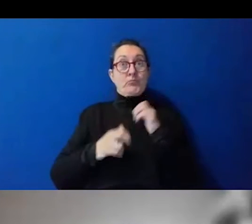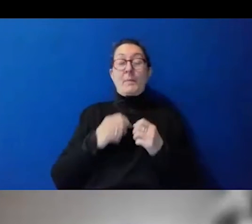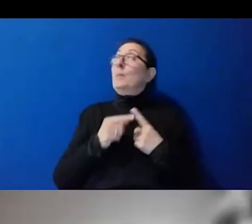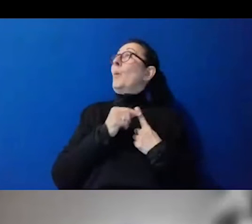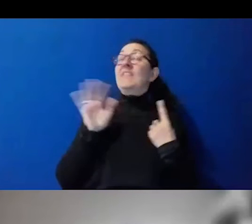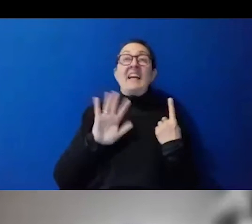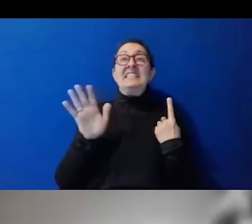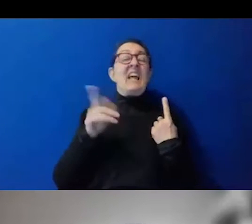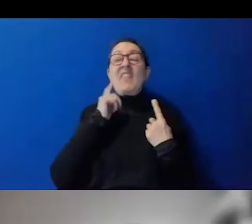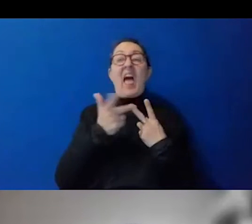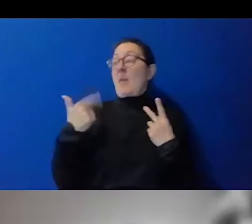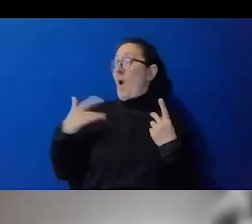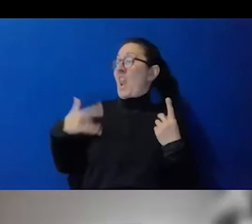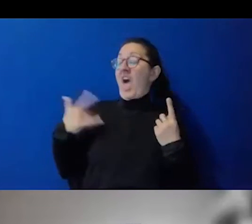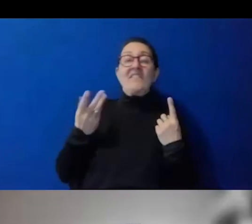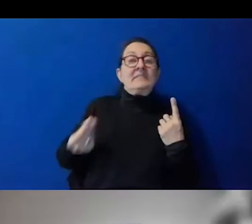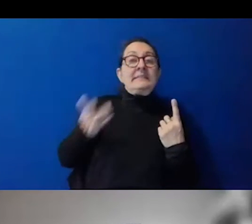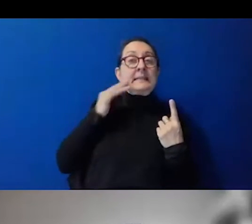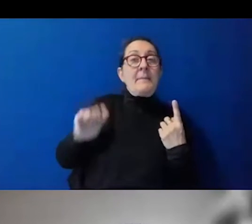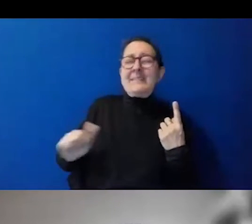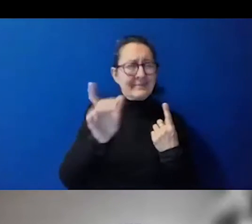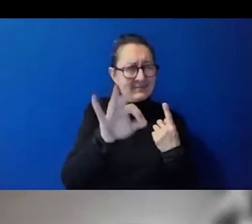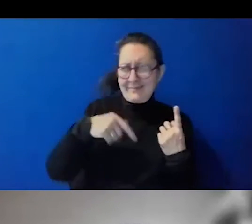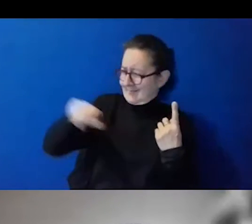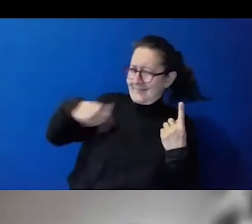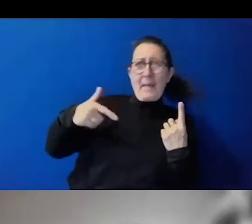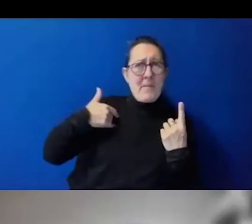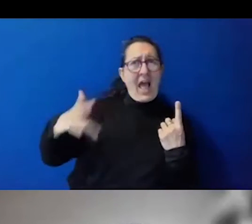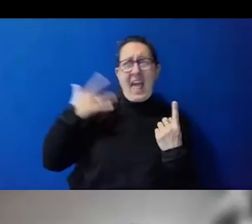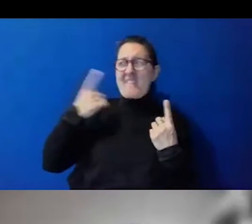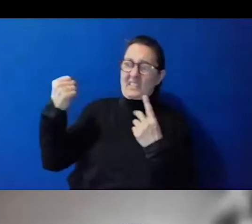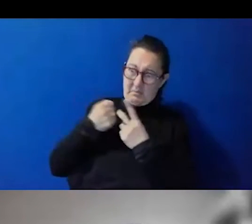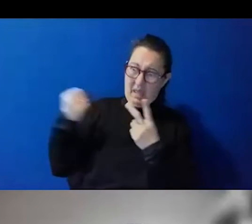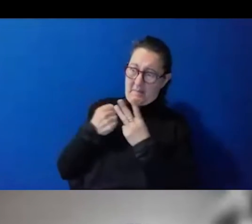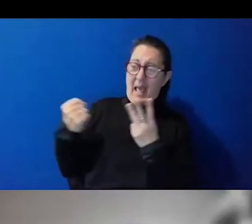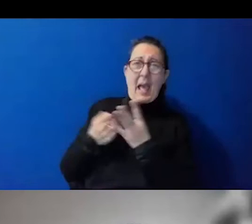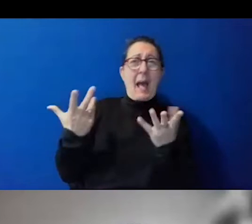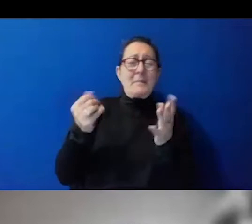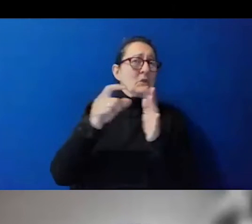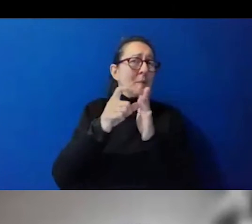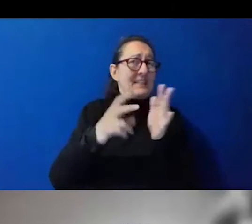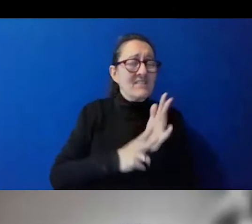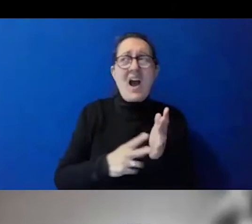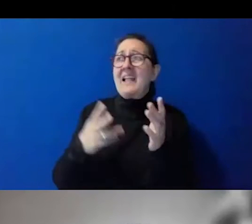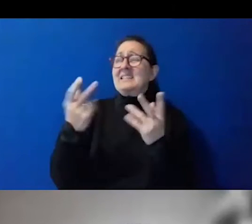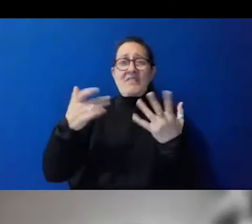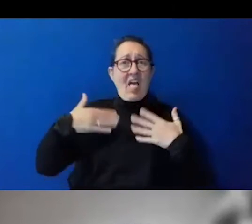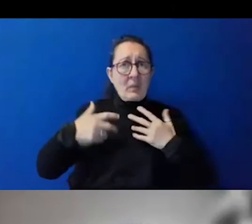law I think um especially it's it's such a a a stressing time for everyone who's who's going